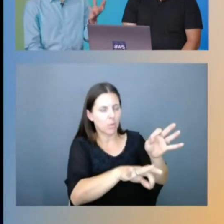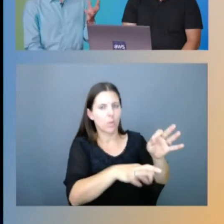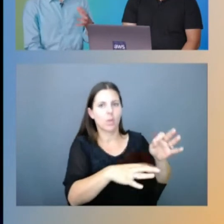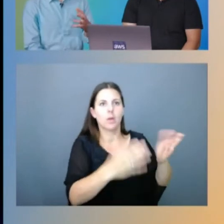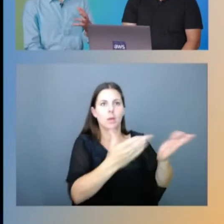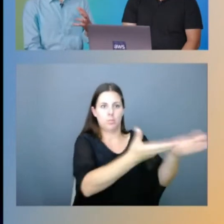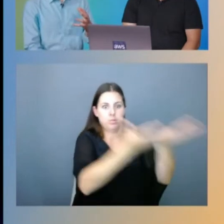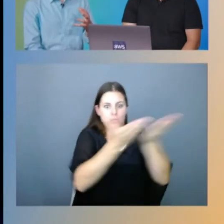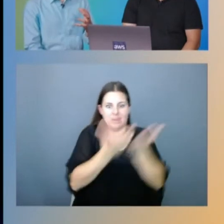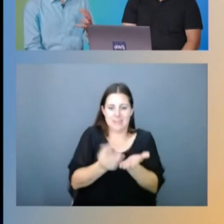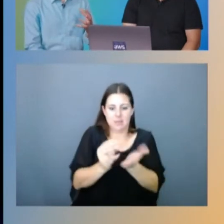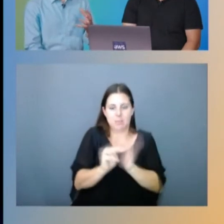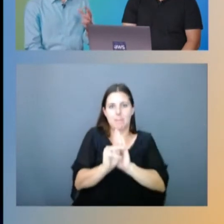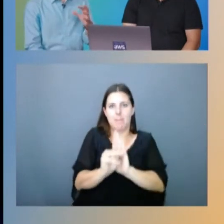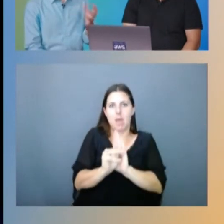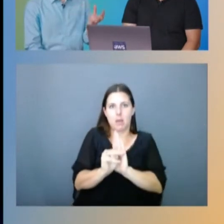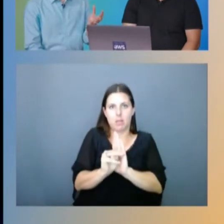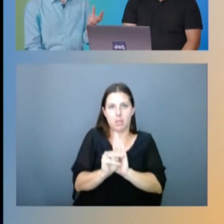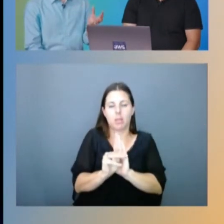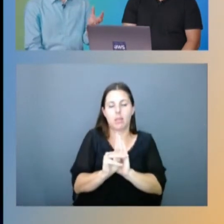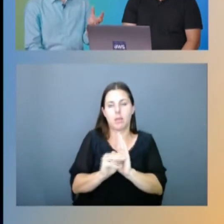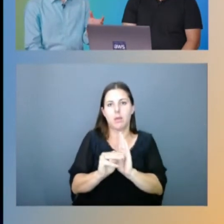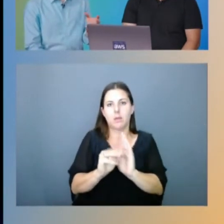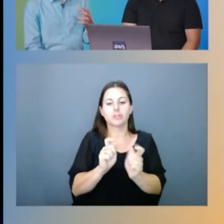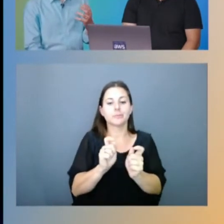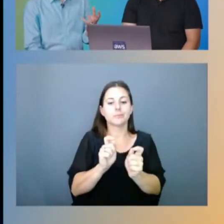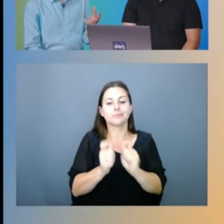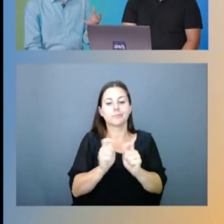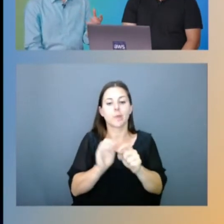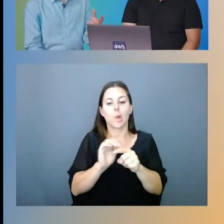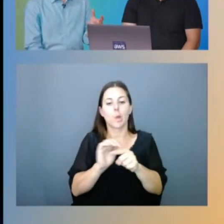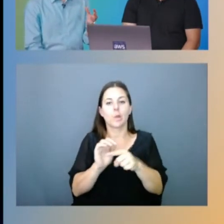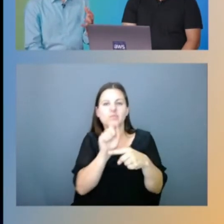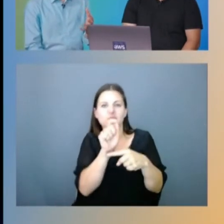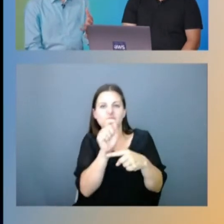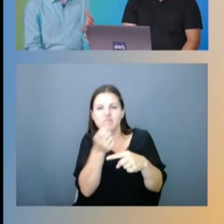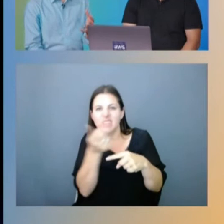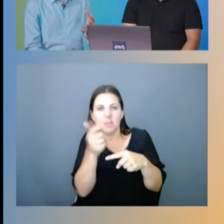you have to just make a couple of code changes, do a recompile, you can start using this.